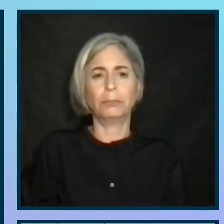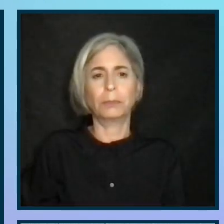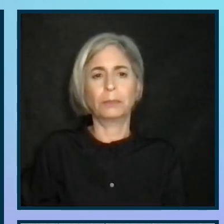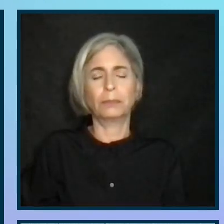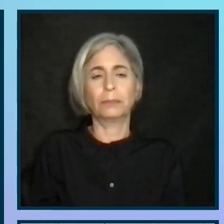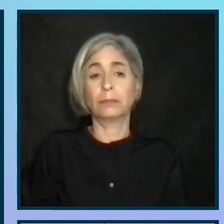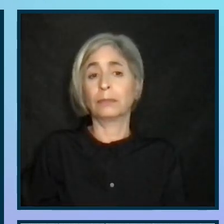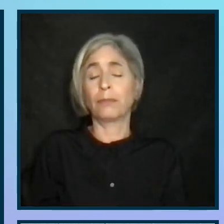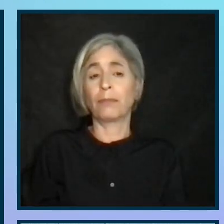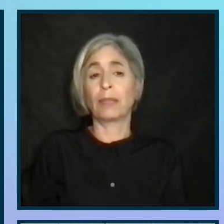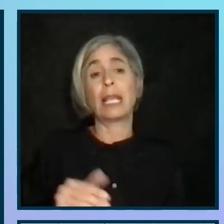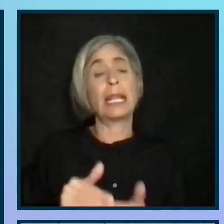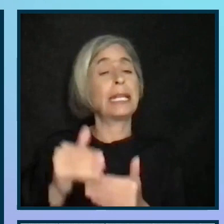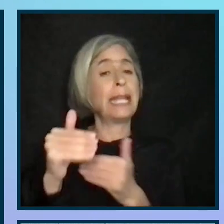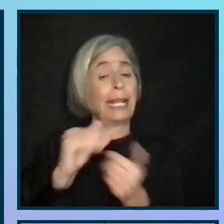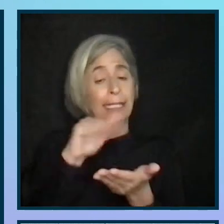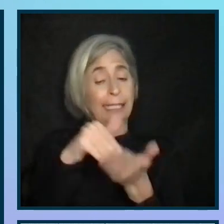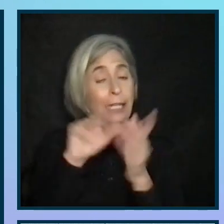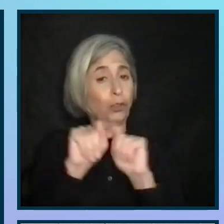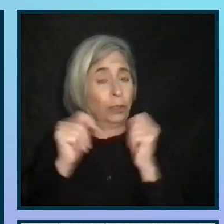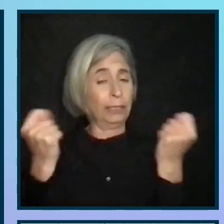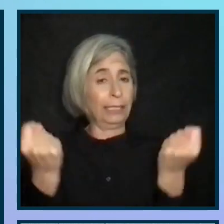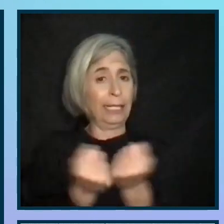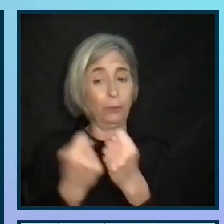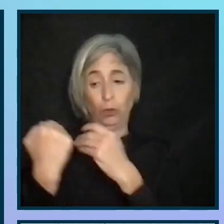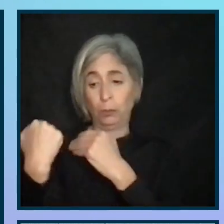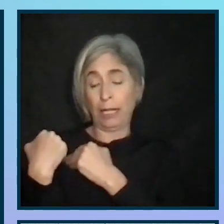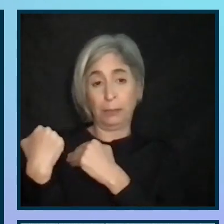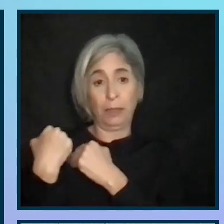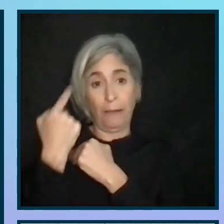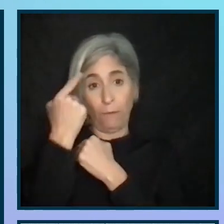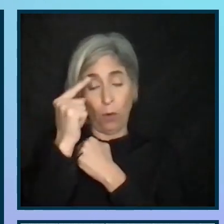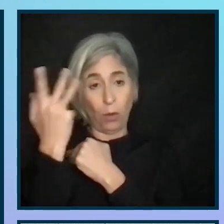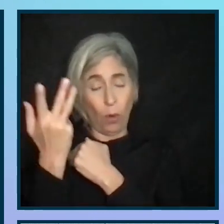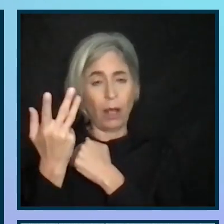So next up your central team will be responsible for obtaining executive buy-in.